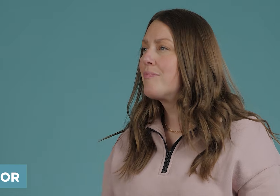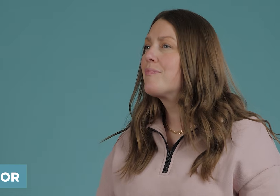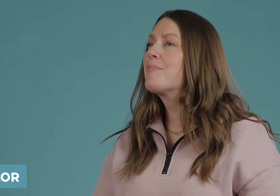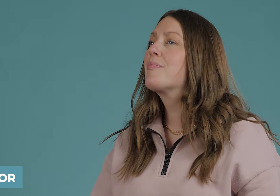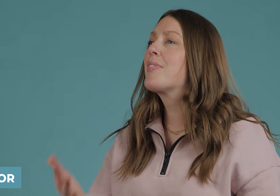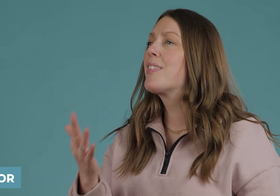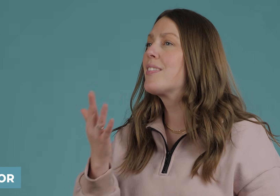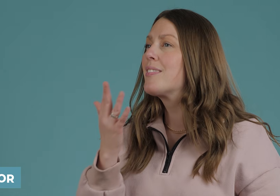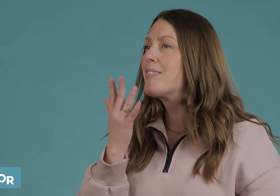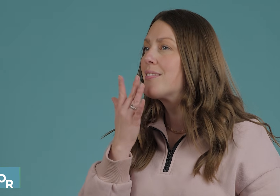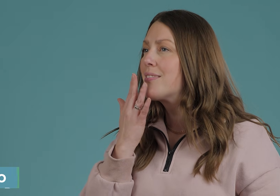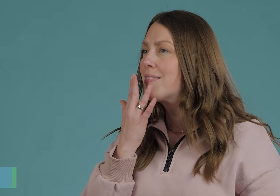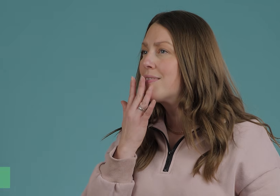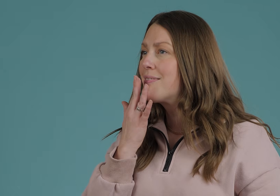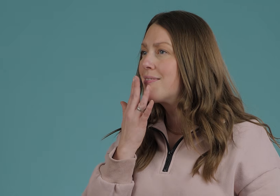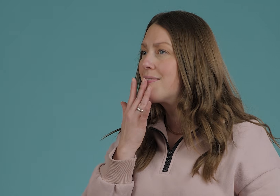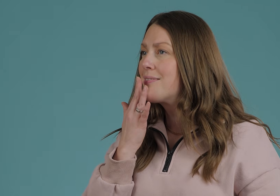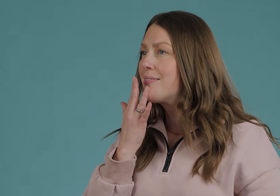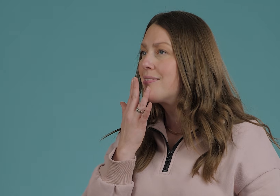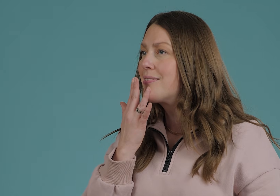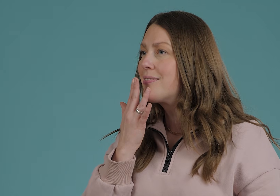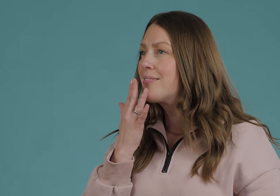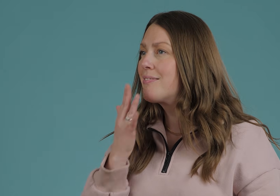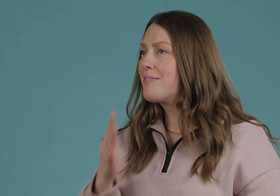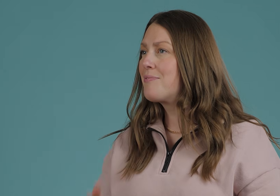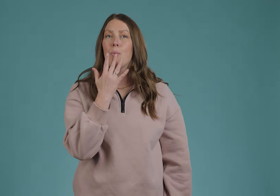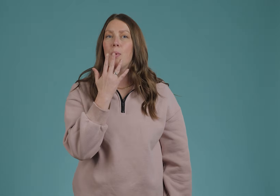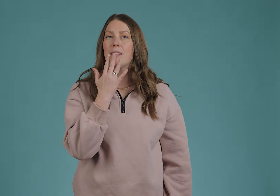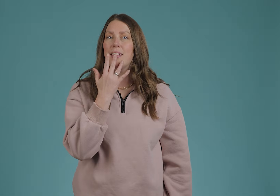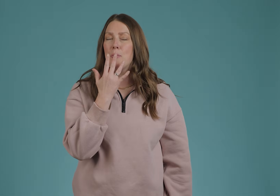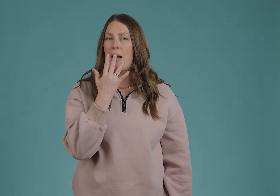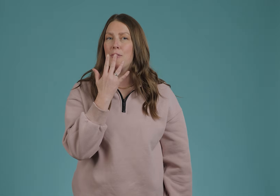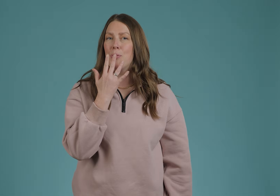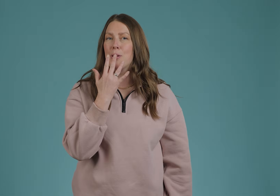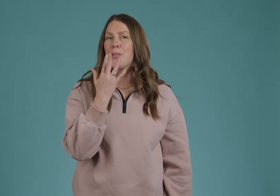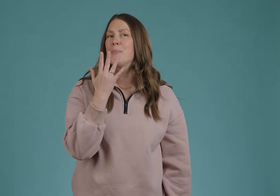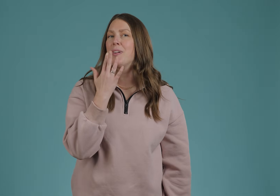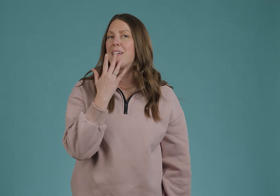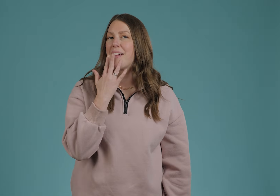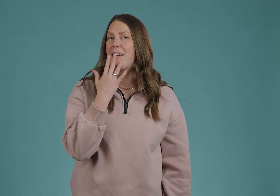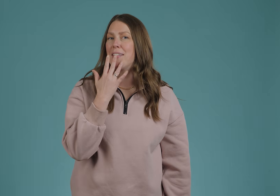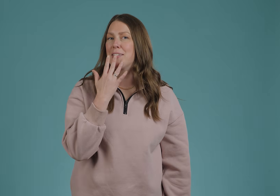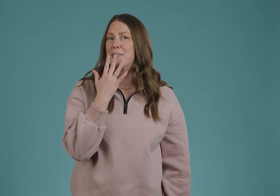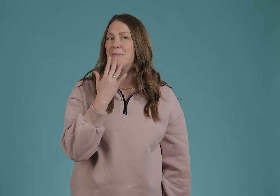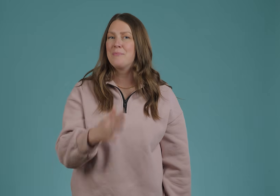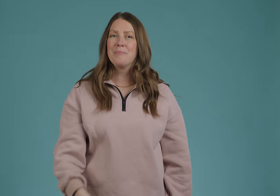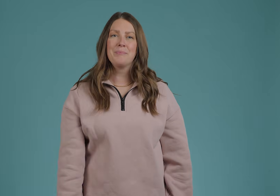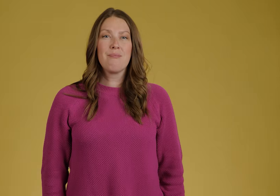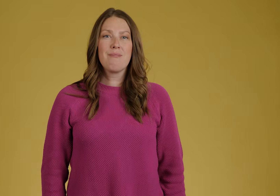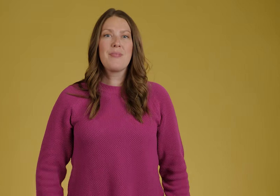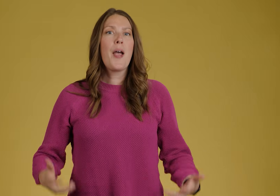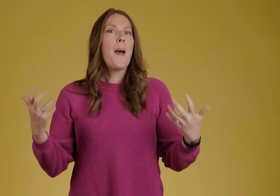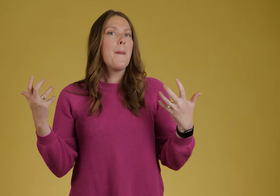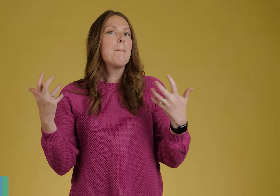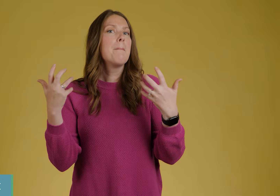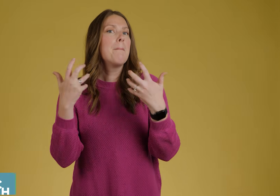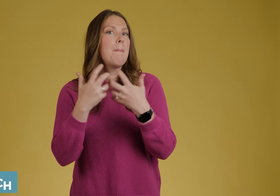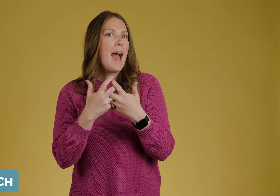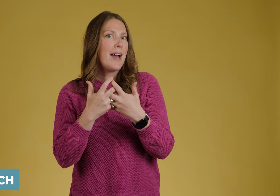You have a five-shaped hand up to your mouth. Wiggling it back and forth. Color Match